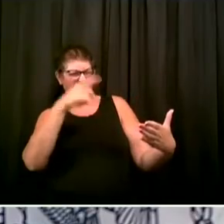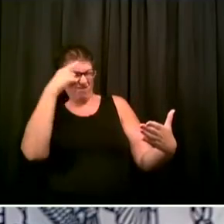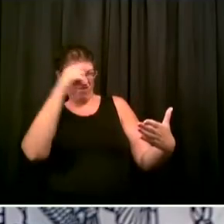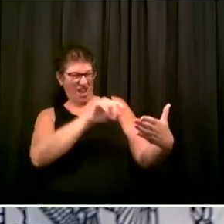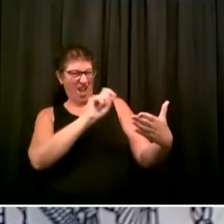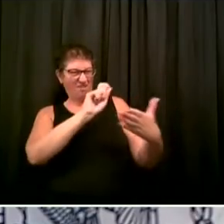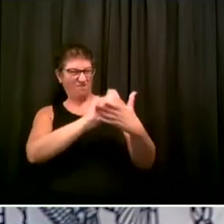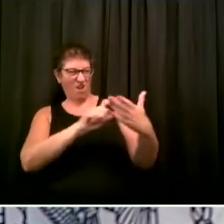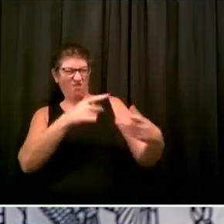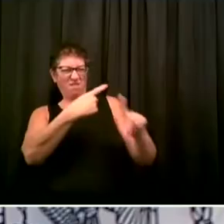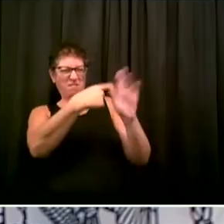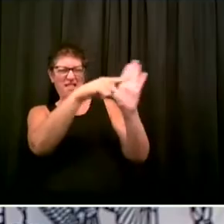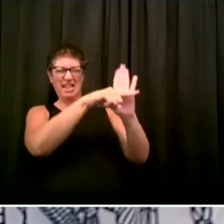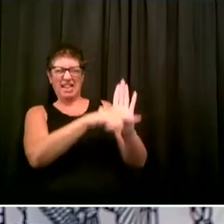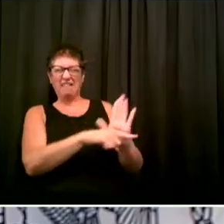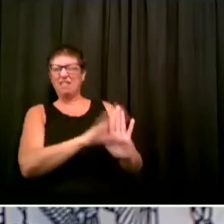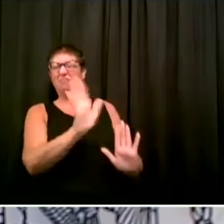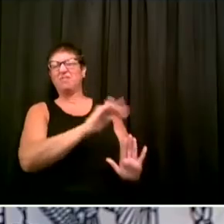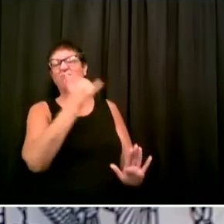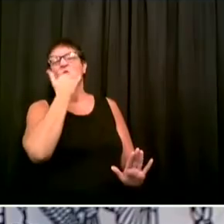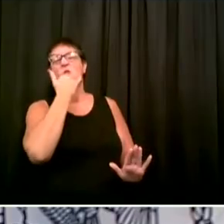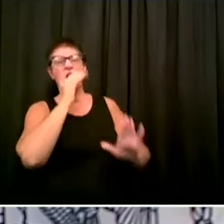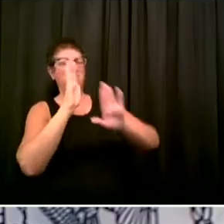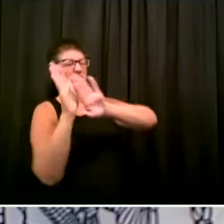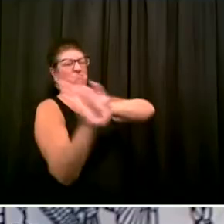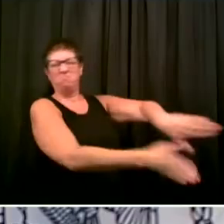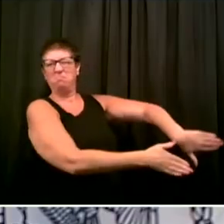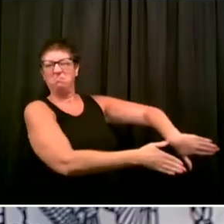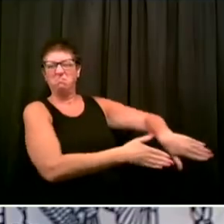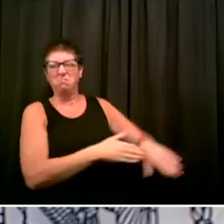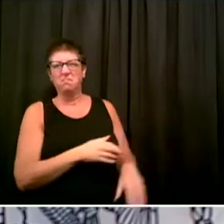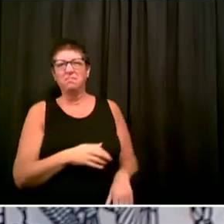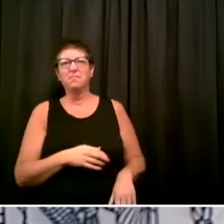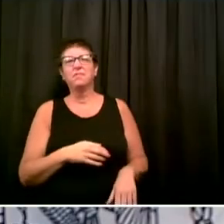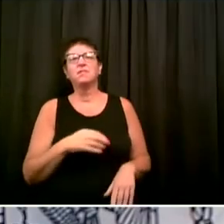ALSO WANT TO GIVE TH "ETIMES"